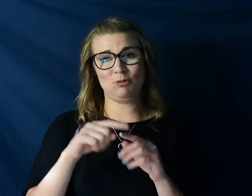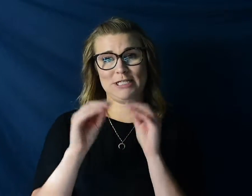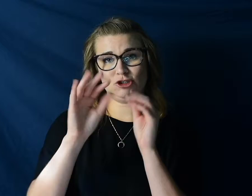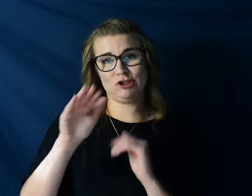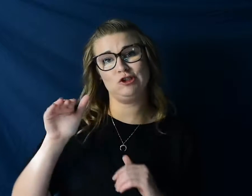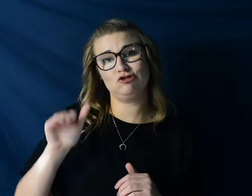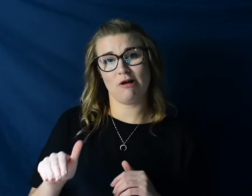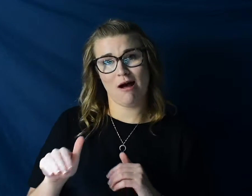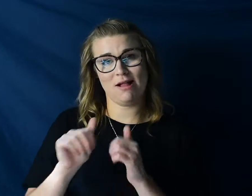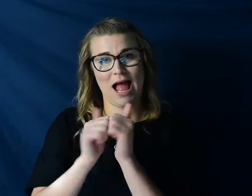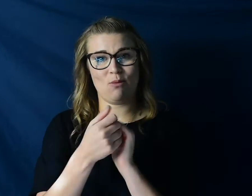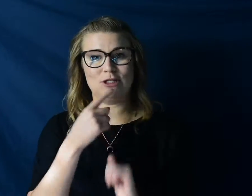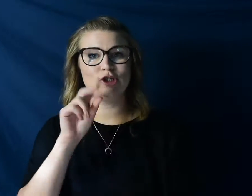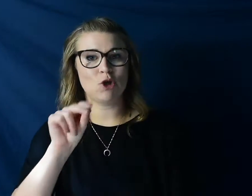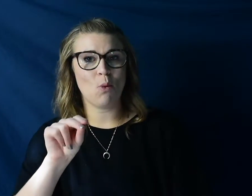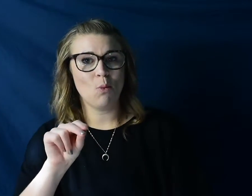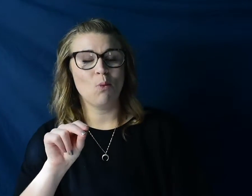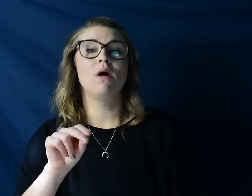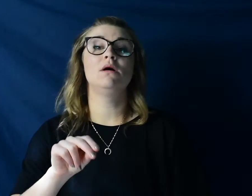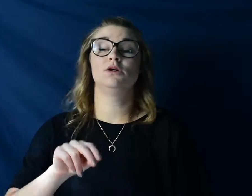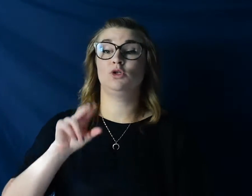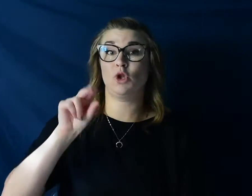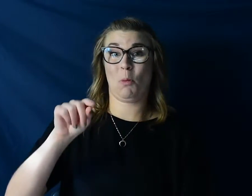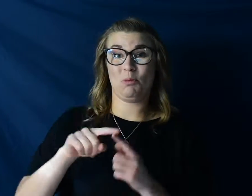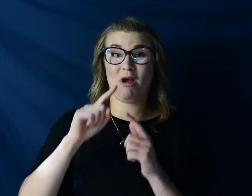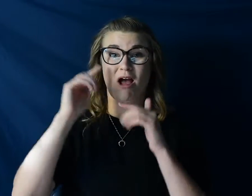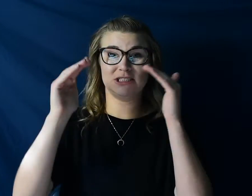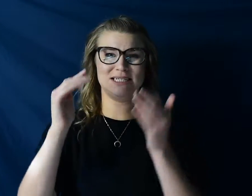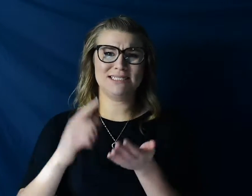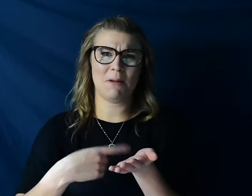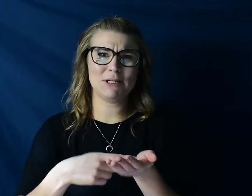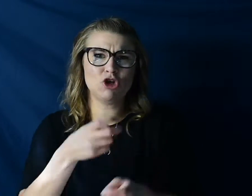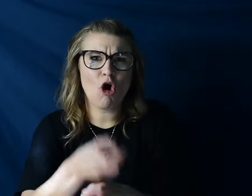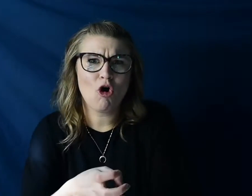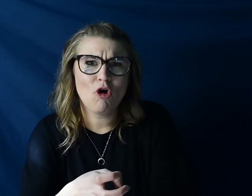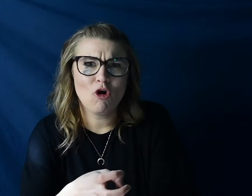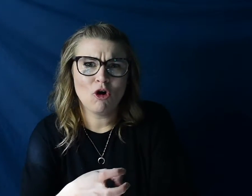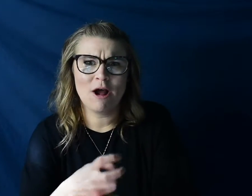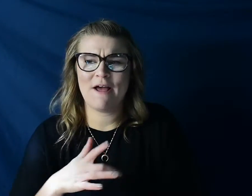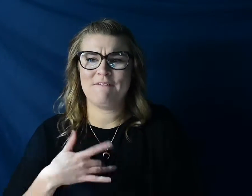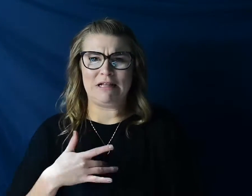to teach your child how to say no. Saying no to adults sometimes can be hard. It feels